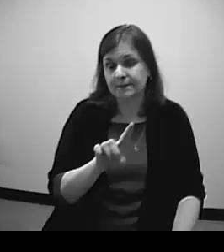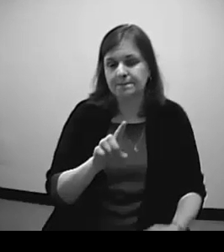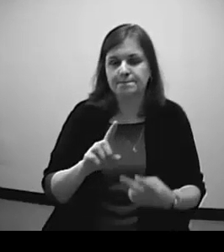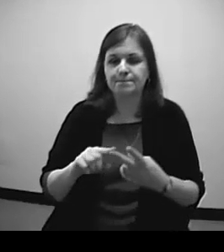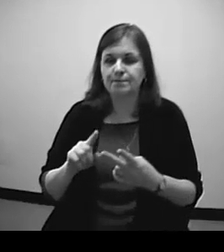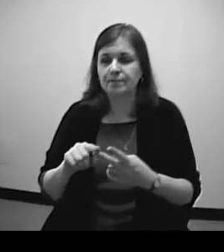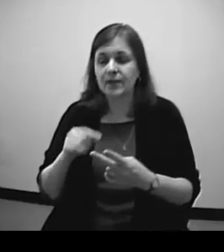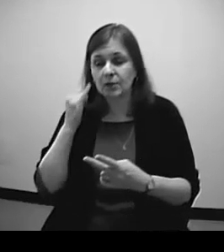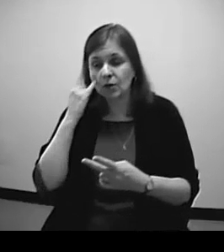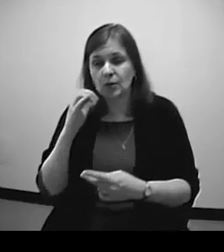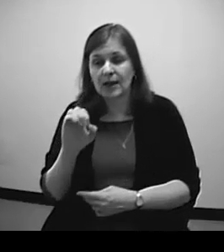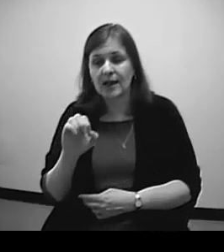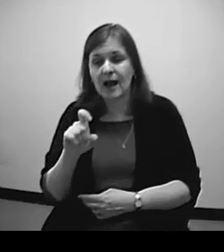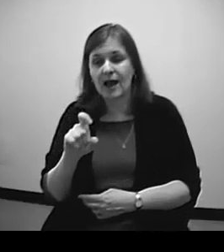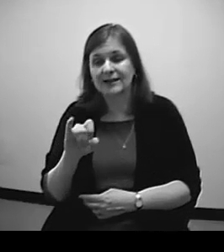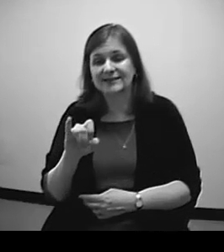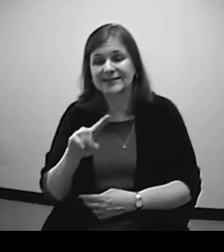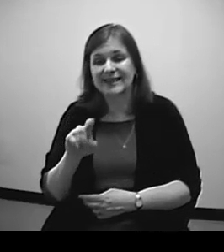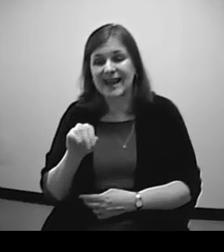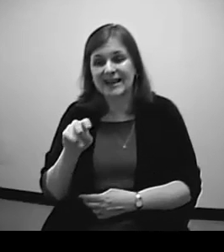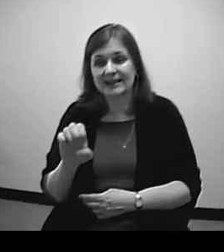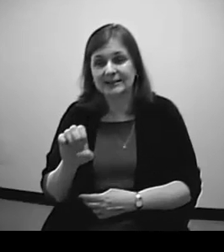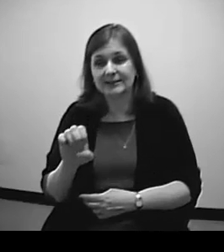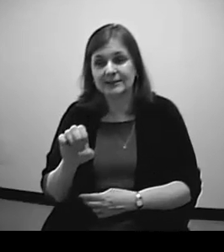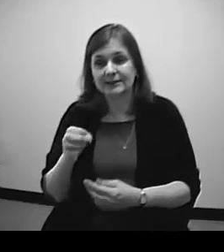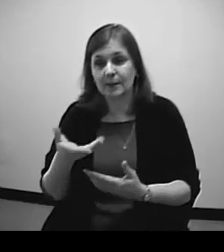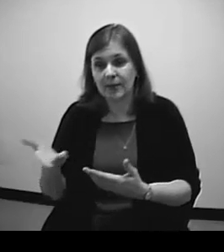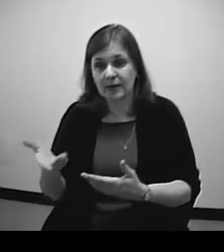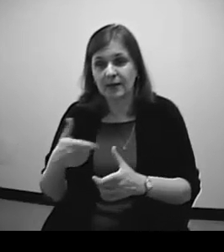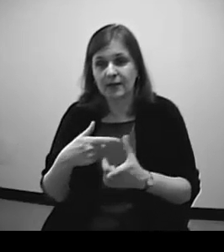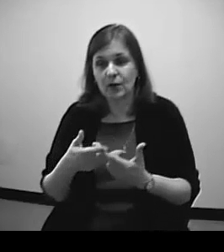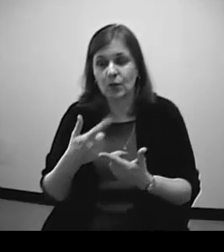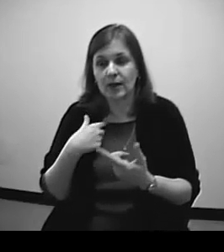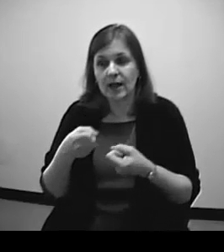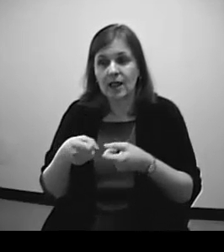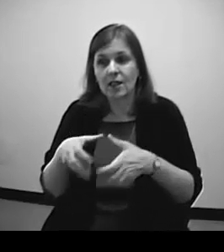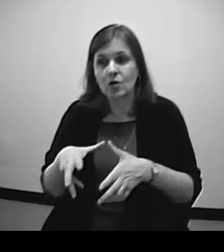when we oxidize something we say we're going to lose electrons